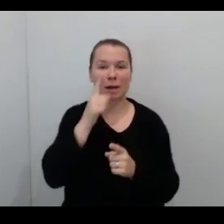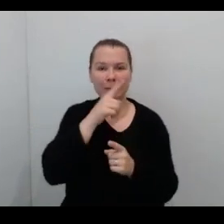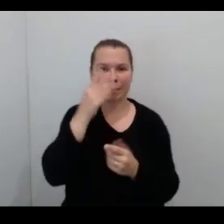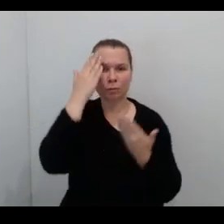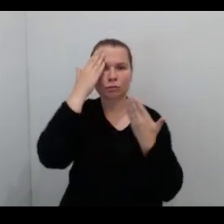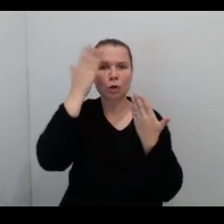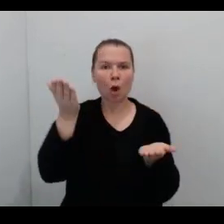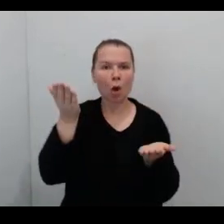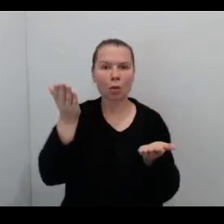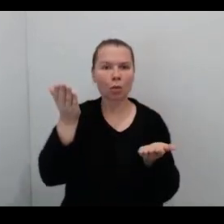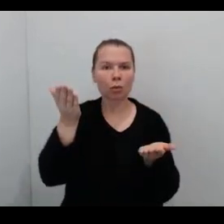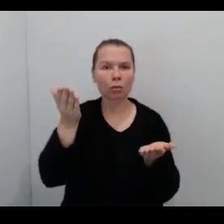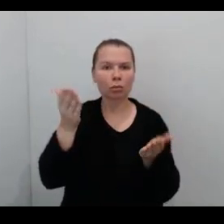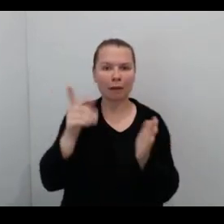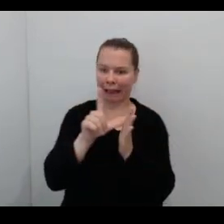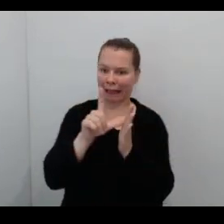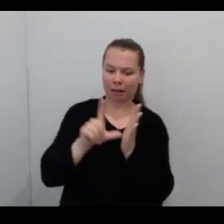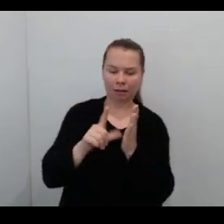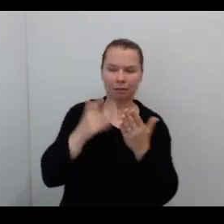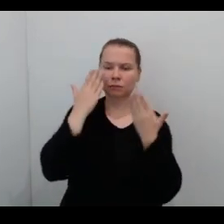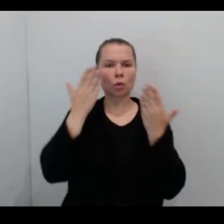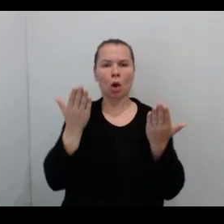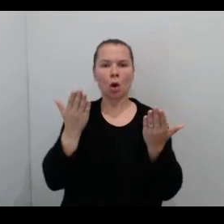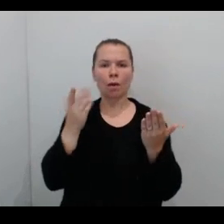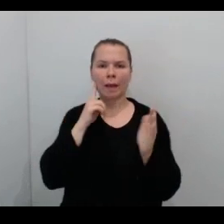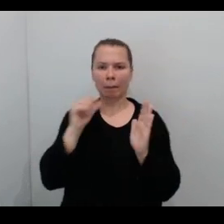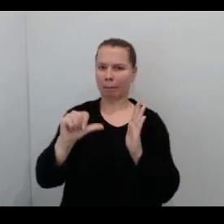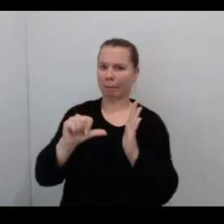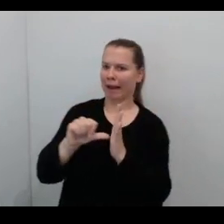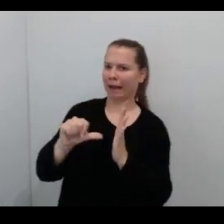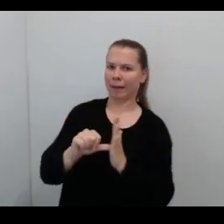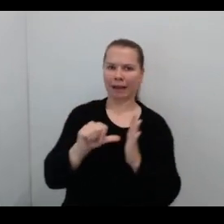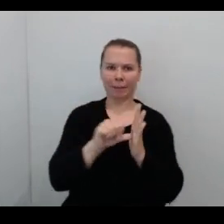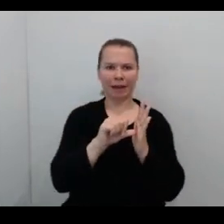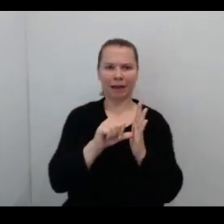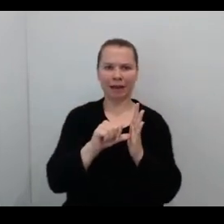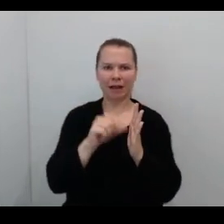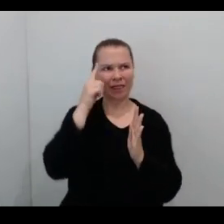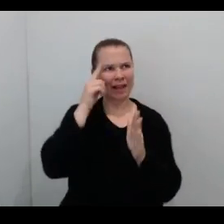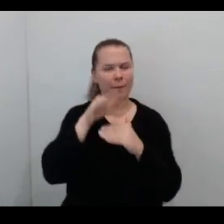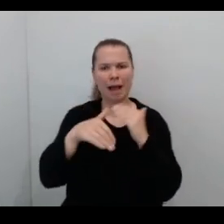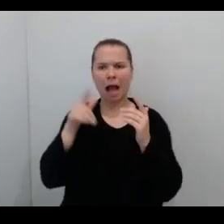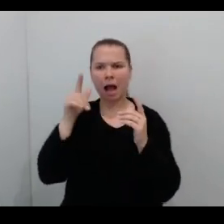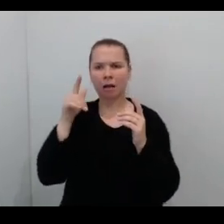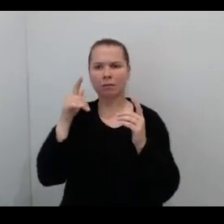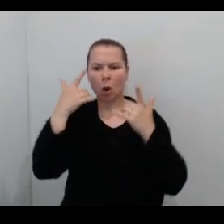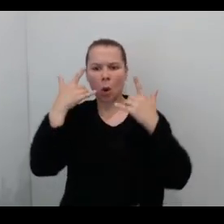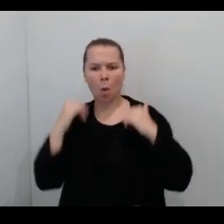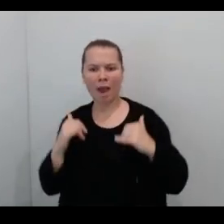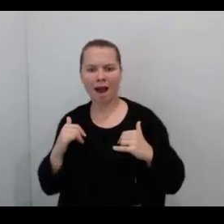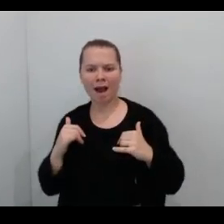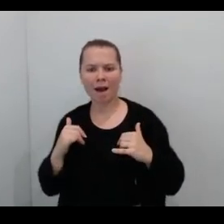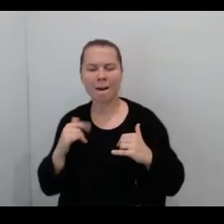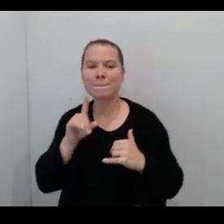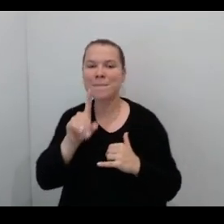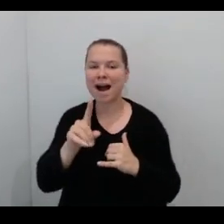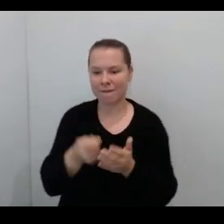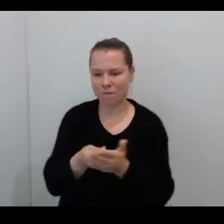They think this is money and money we shouldn't be talking to lawyers because usually you have to pay lawyers money. Definitely.